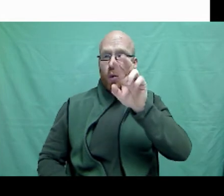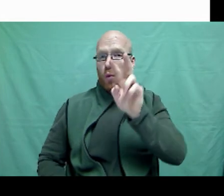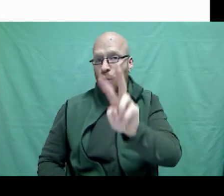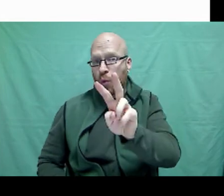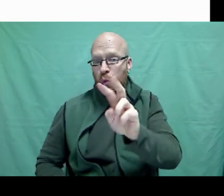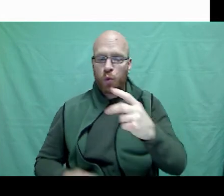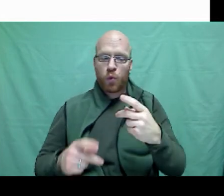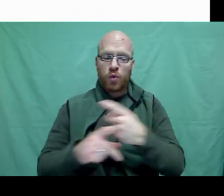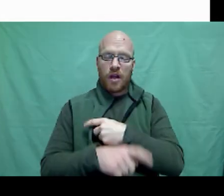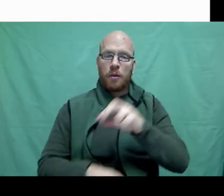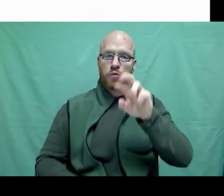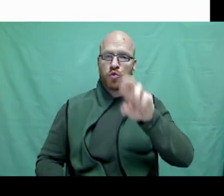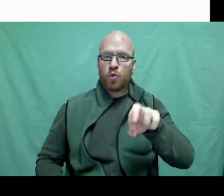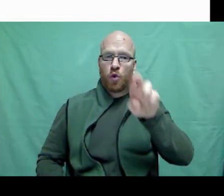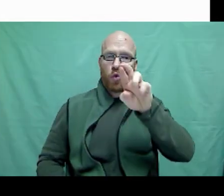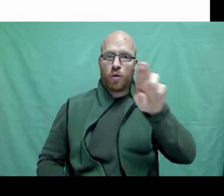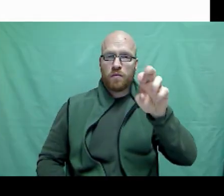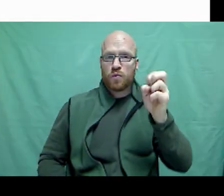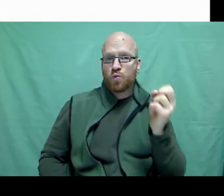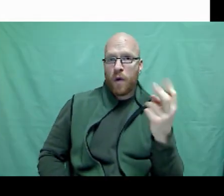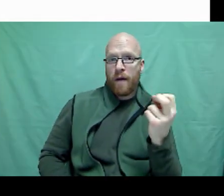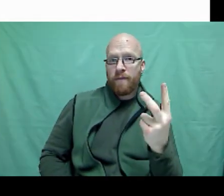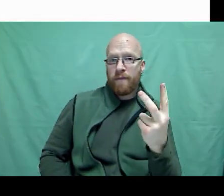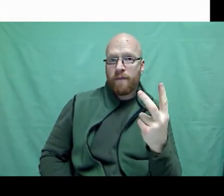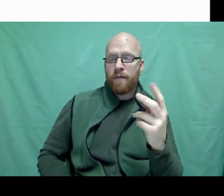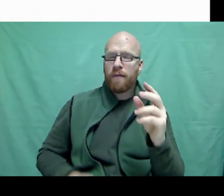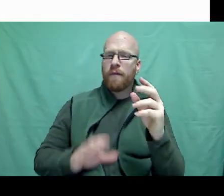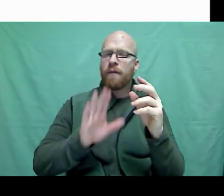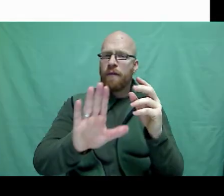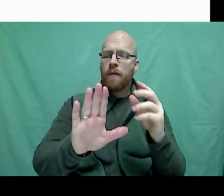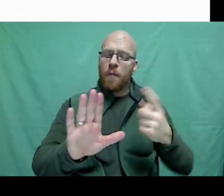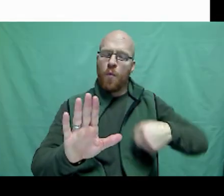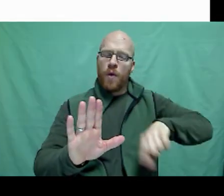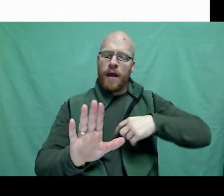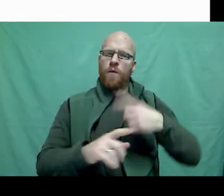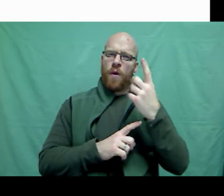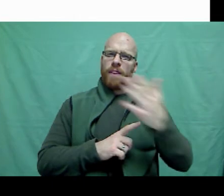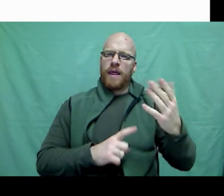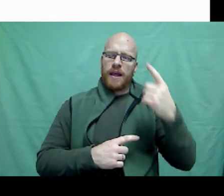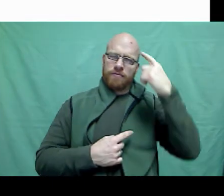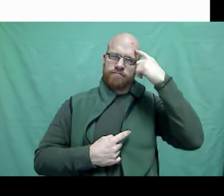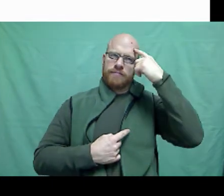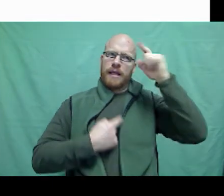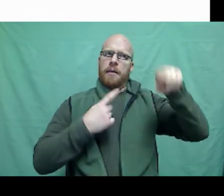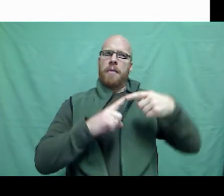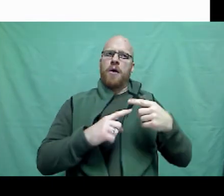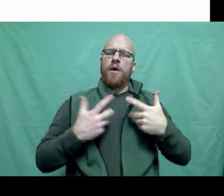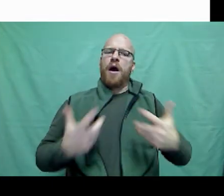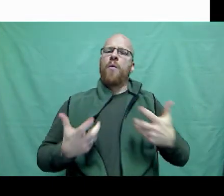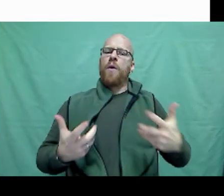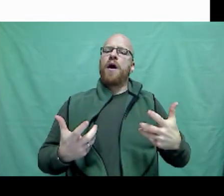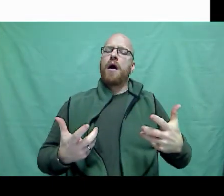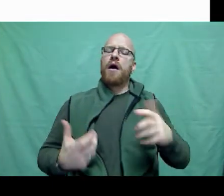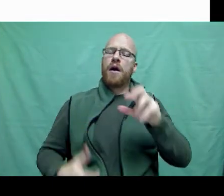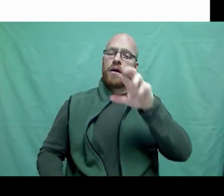of 2 times the squared of 12, but we're working on or trying